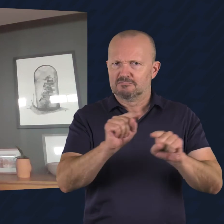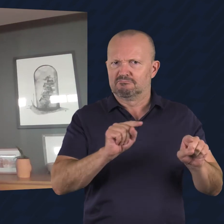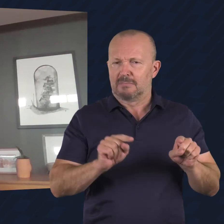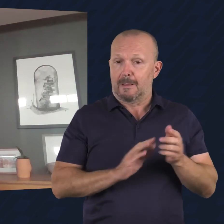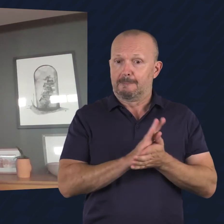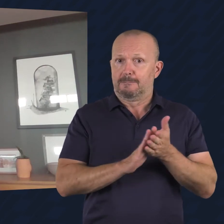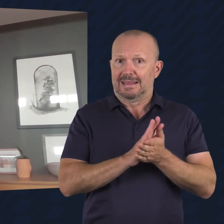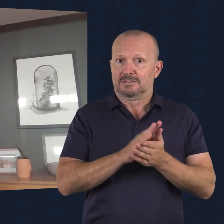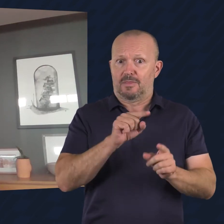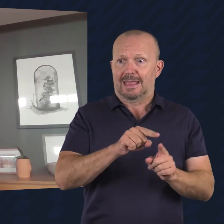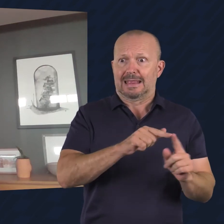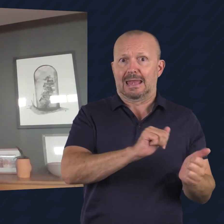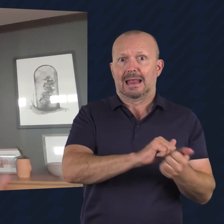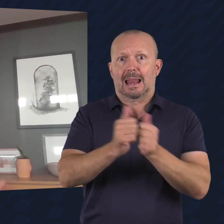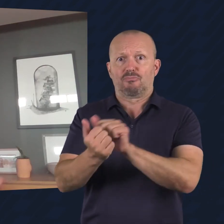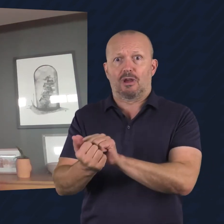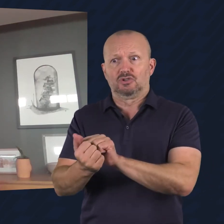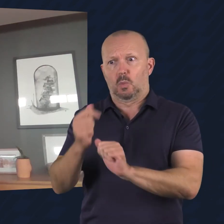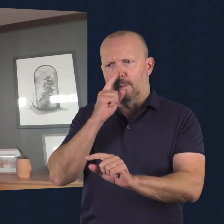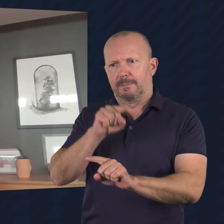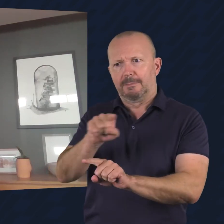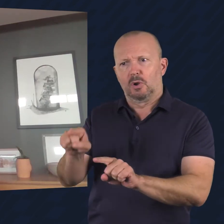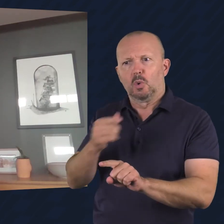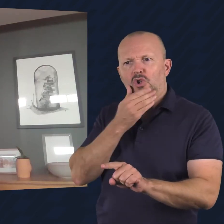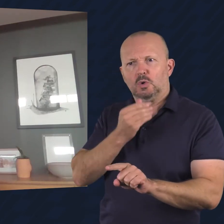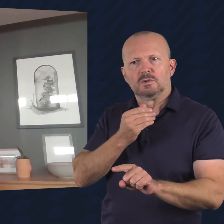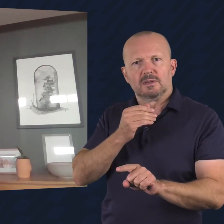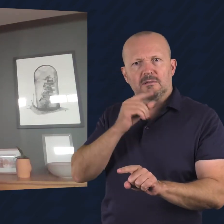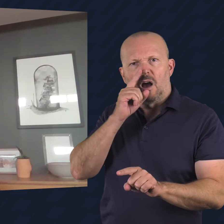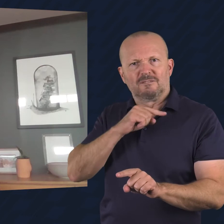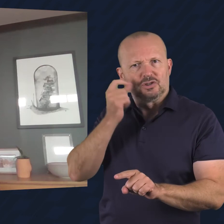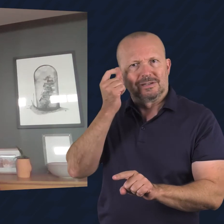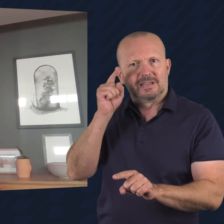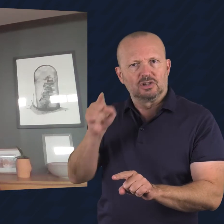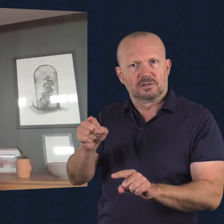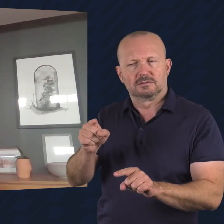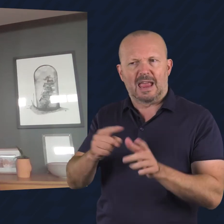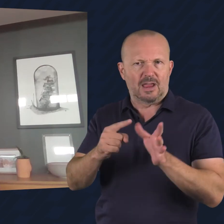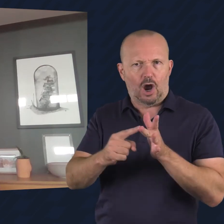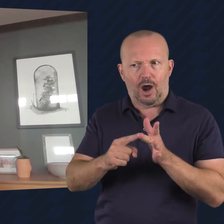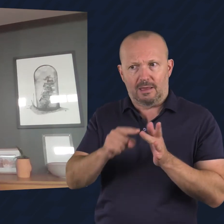can work productively in collaboration with people who are using artificial intelligence-type technologies,